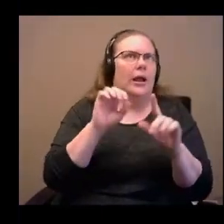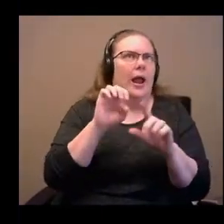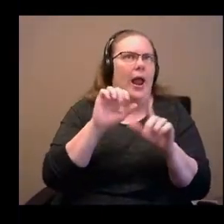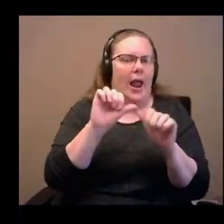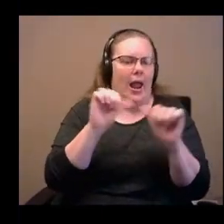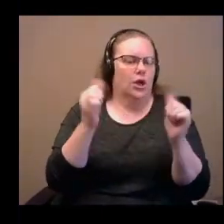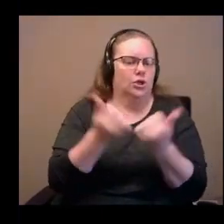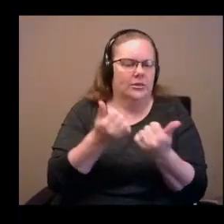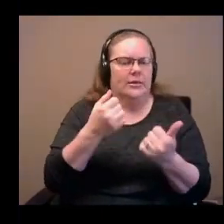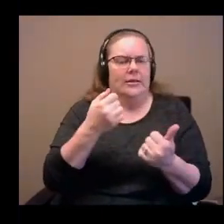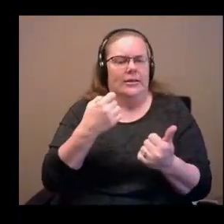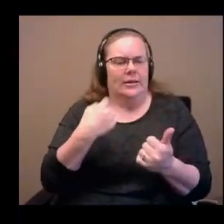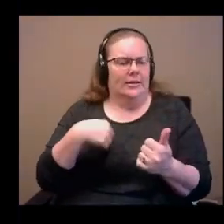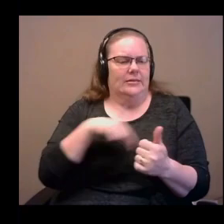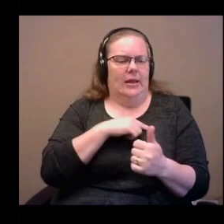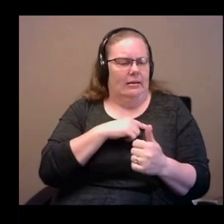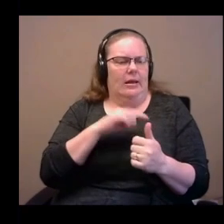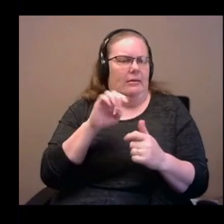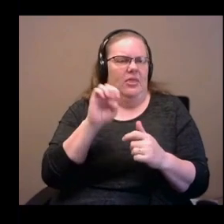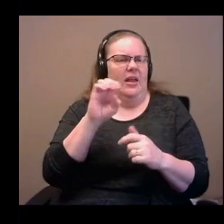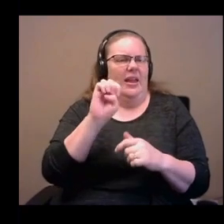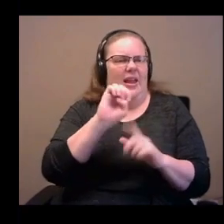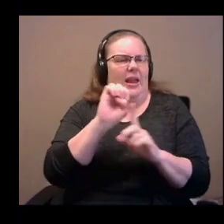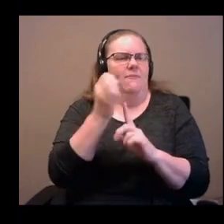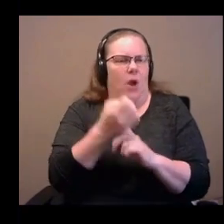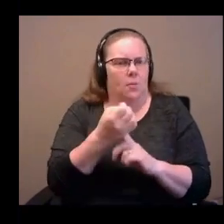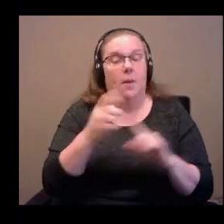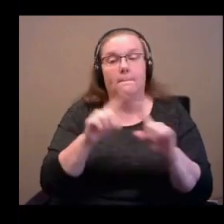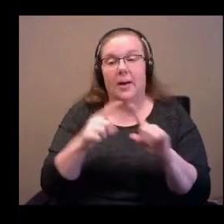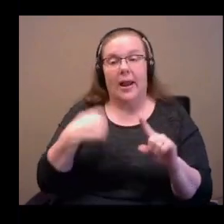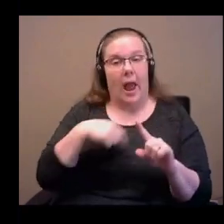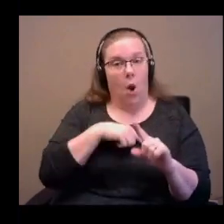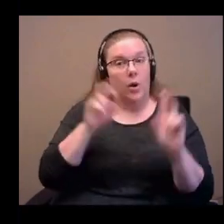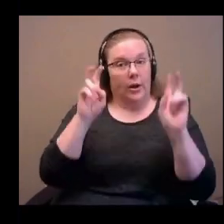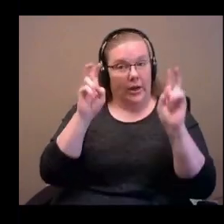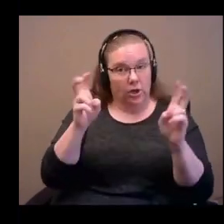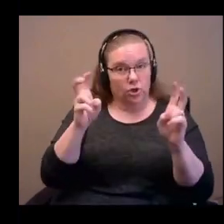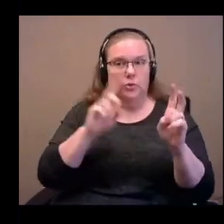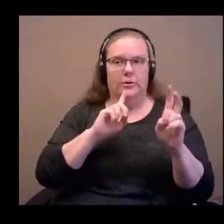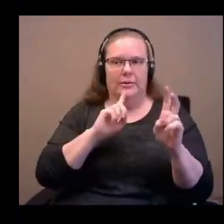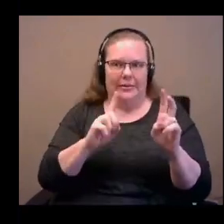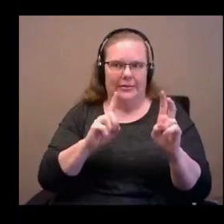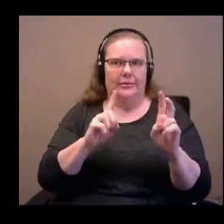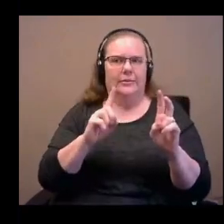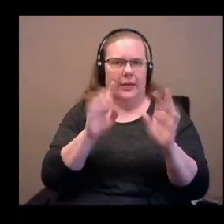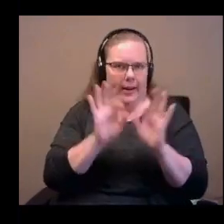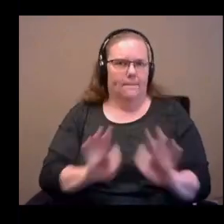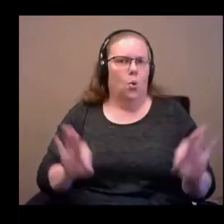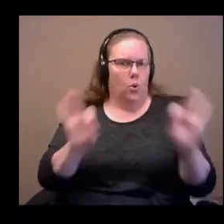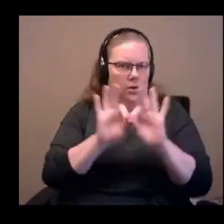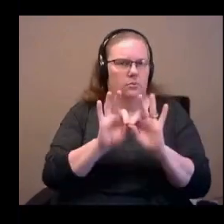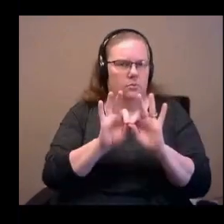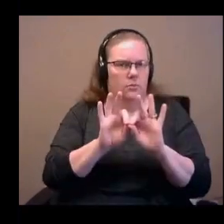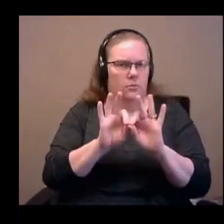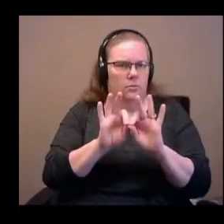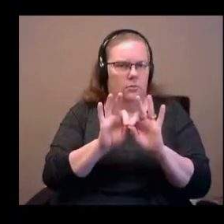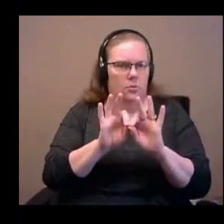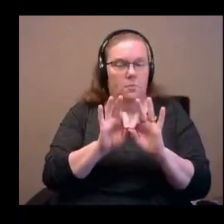“No, our cause is really important, our issue is really important.” But the people getting that email or communication don’t know whether to believe you or not. They’re pushing back.